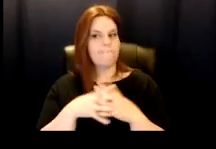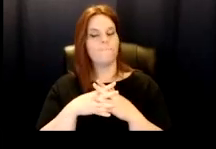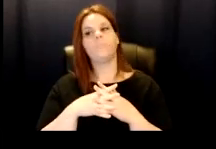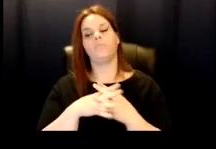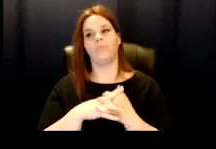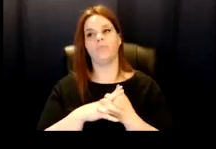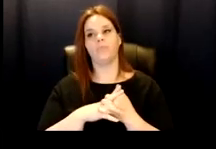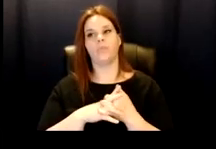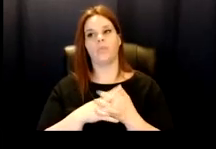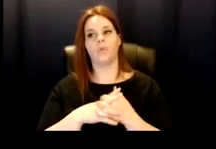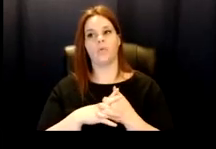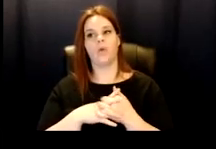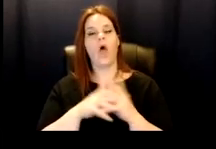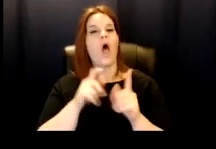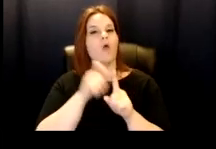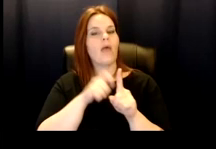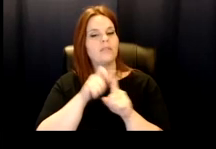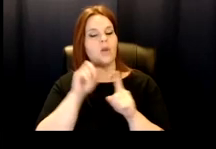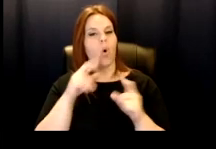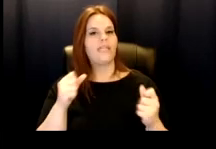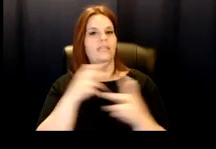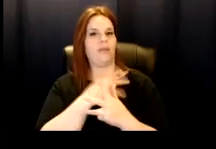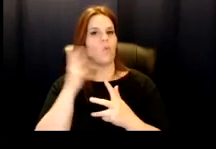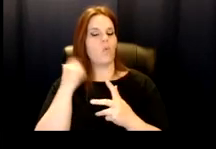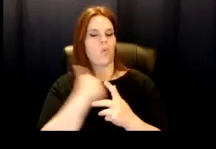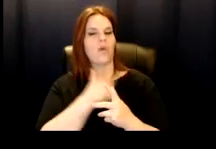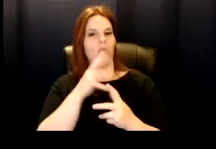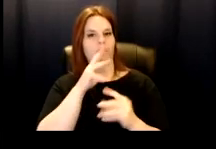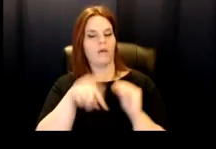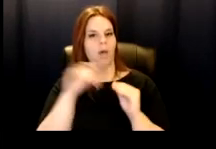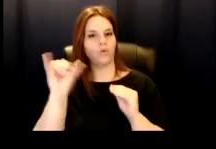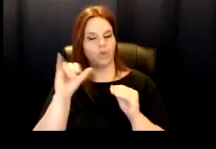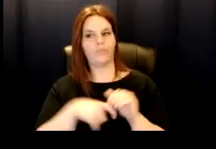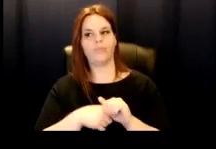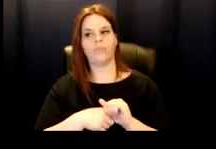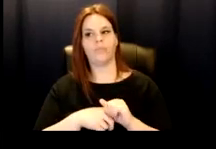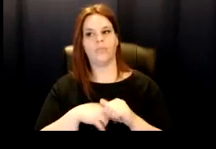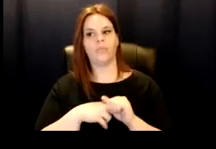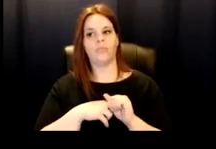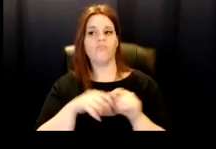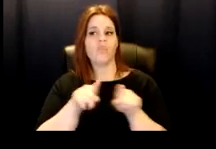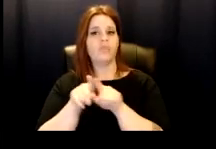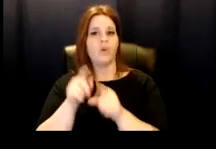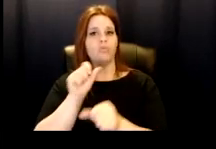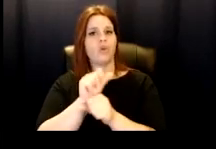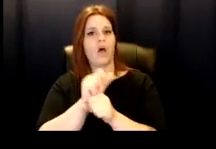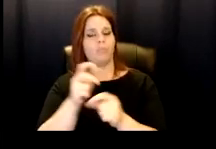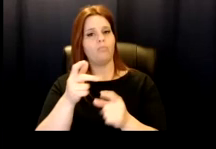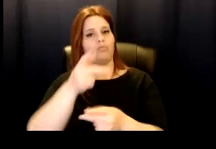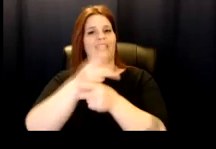Harassment and intimidation we will talk about too in just a moment. And then also job retention.